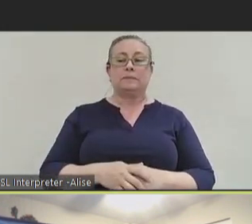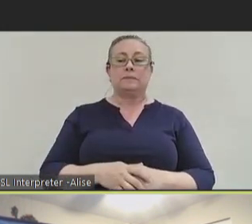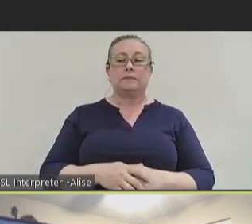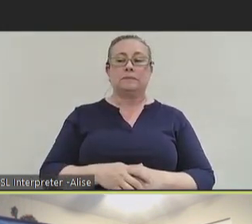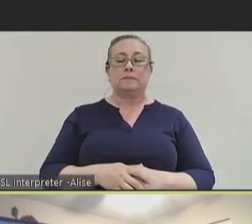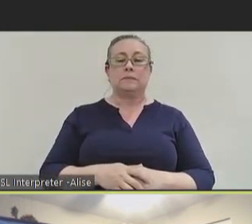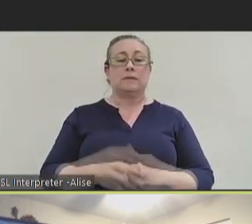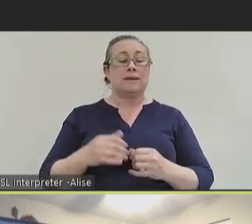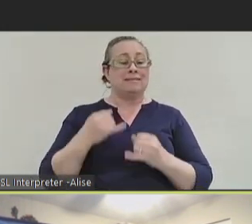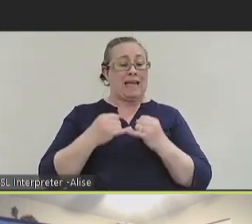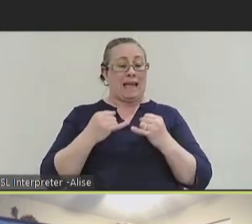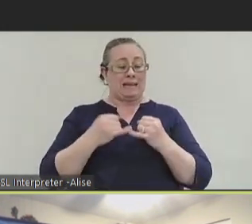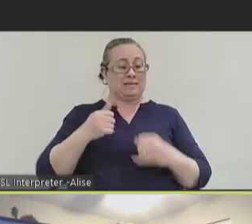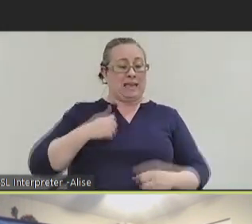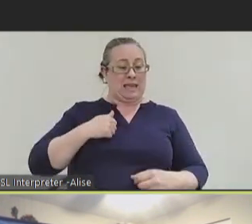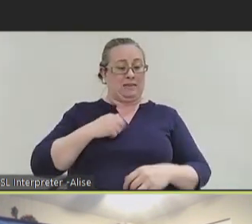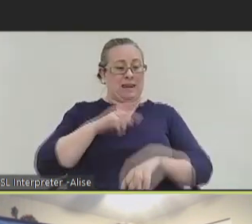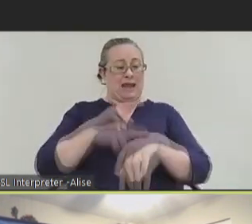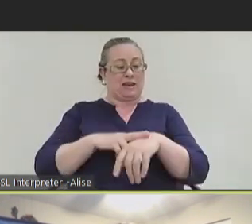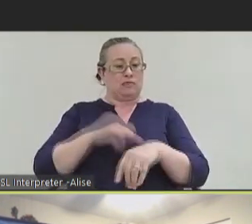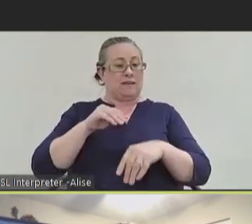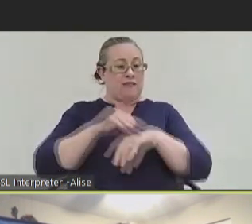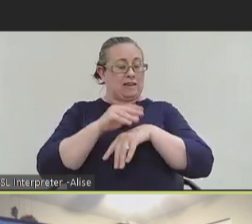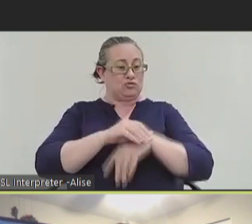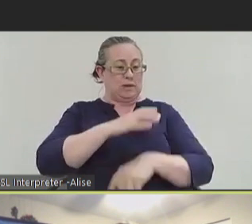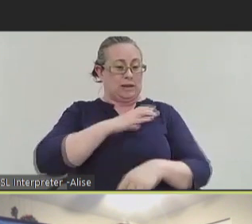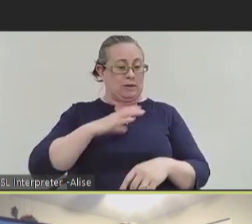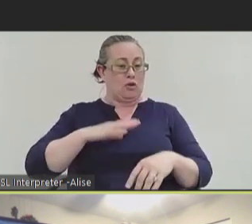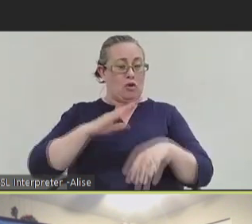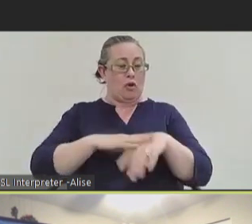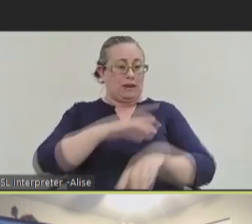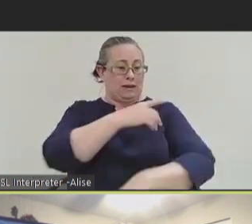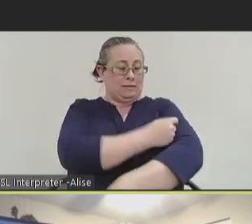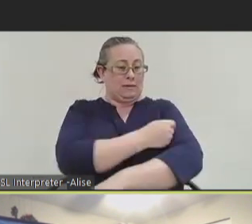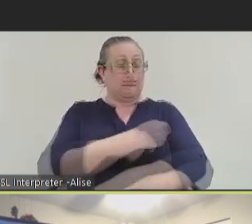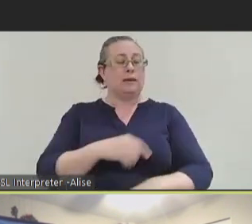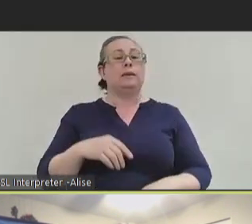Canada's National Advisory Committee on Immunization, NACI, which is our country's